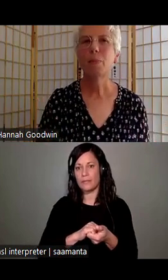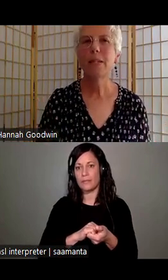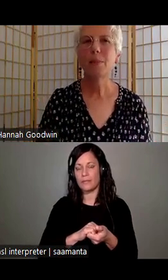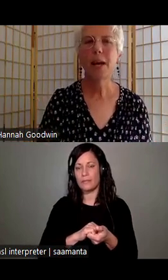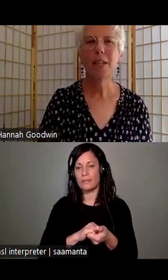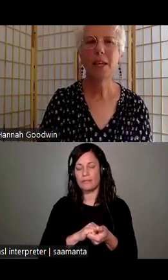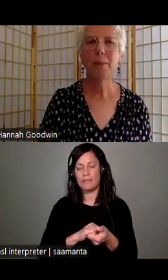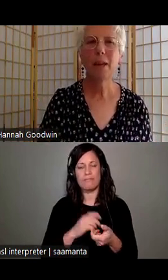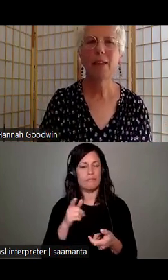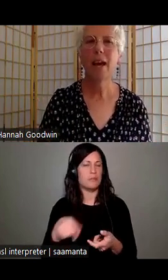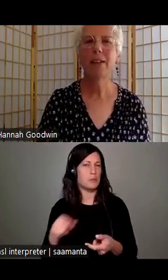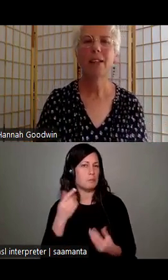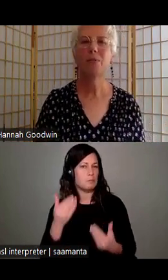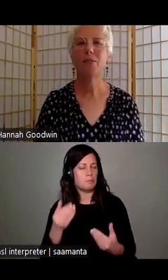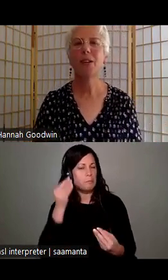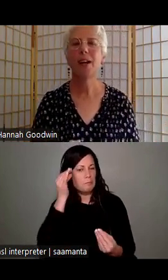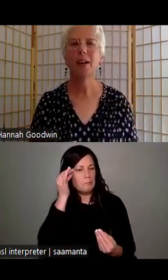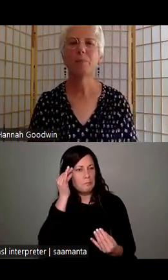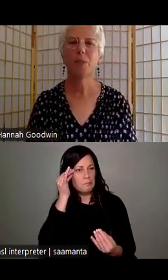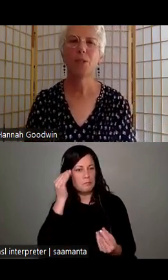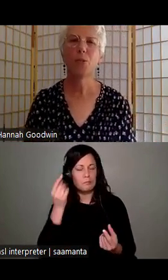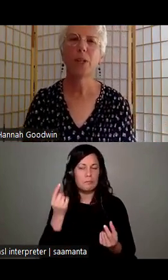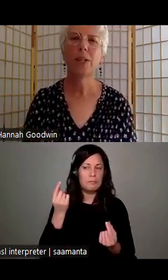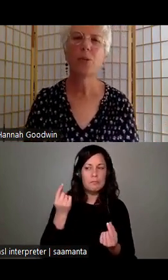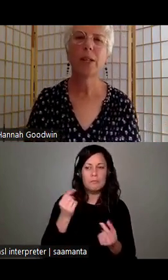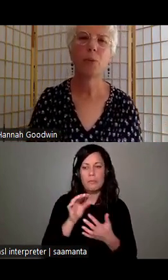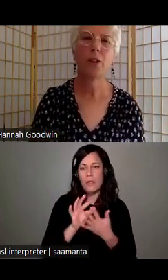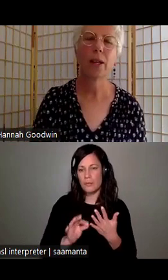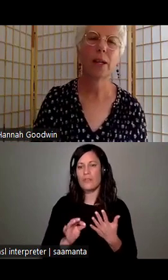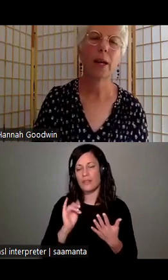spend some time thinking about that. If it's really worth it.